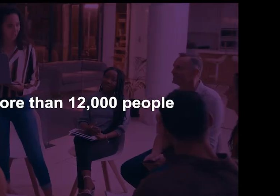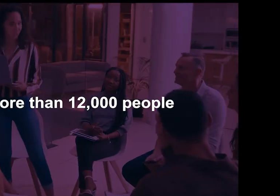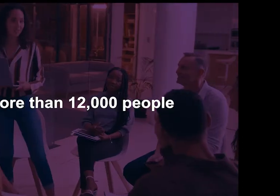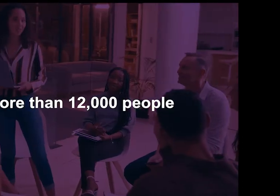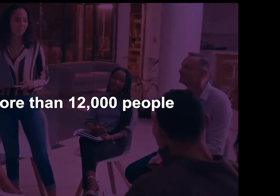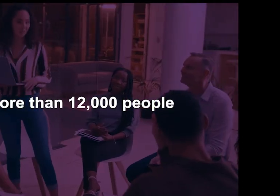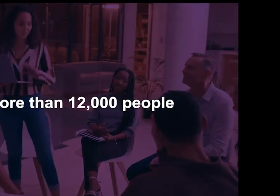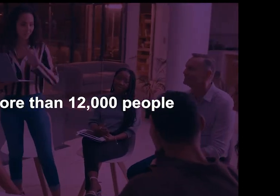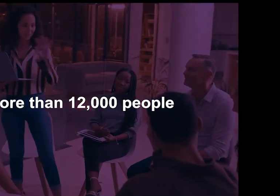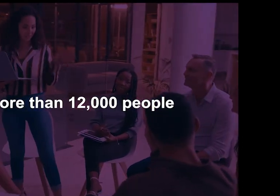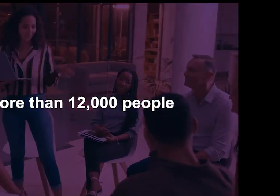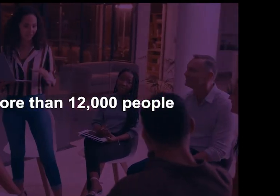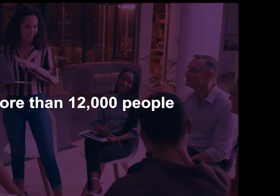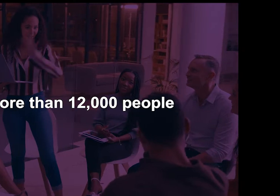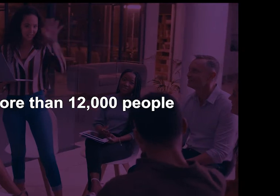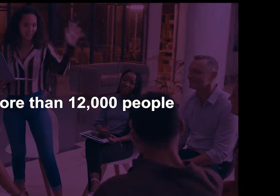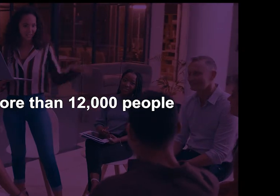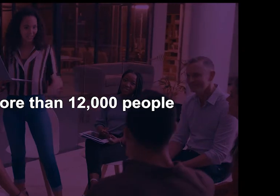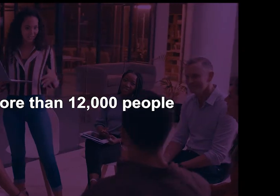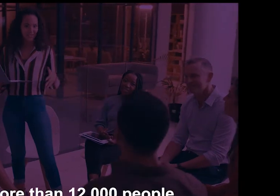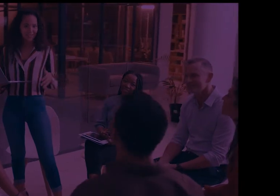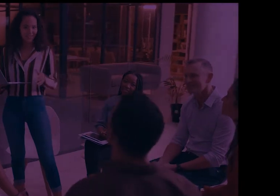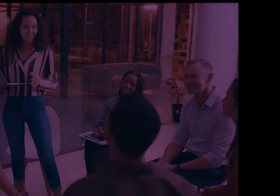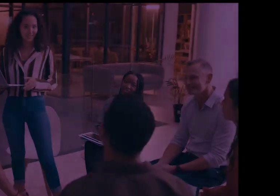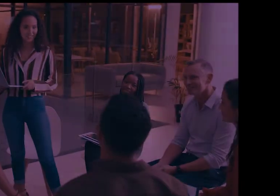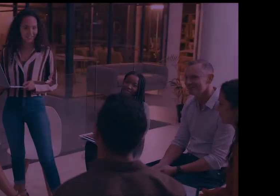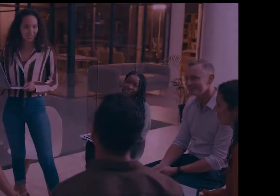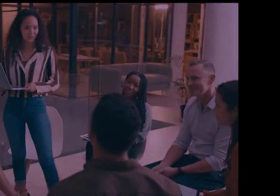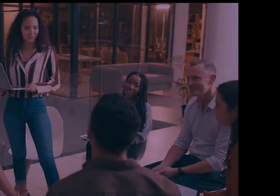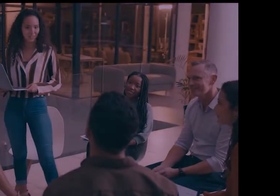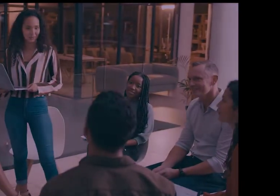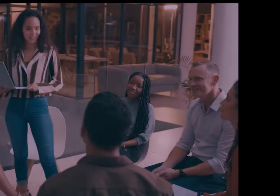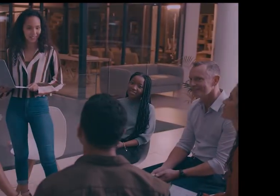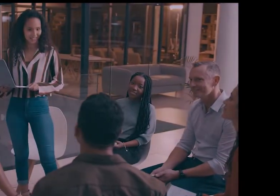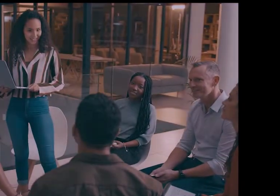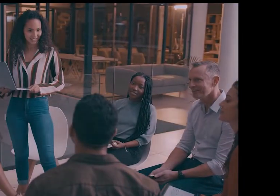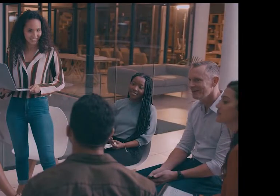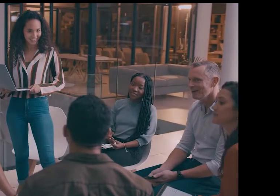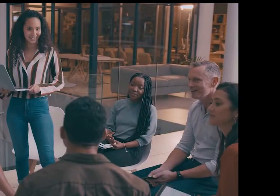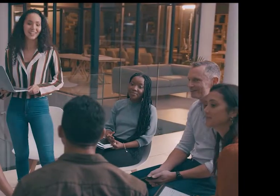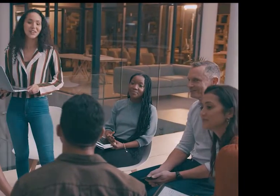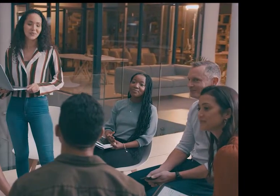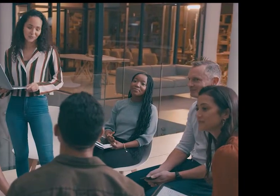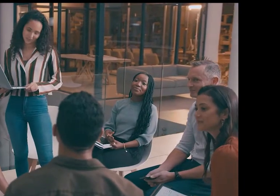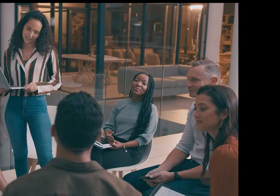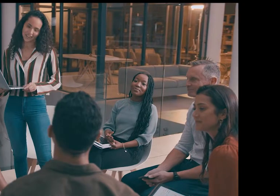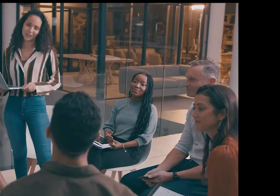We trained more than 12,000 people and brought in national speakers to help advocates understand why their work is so difficult and so important.